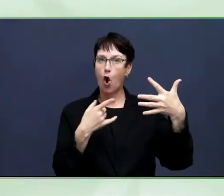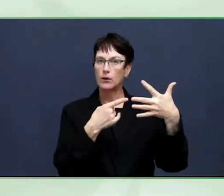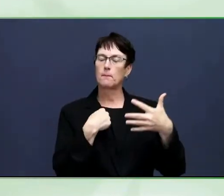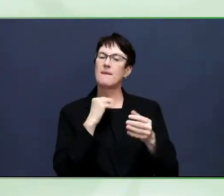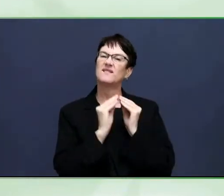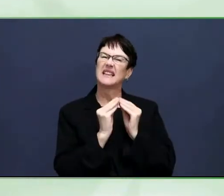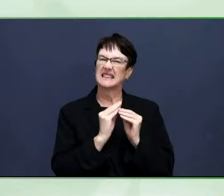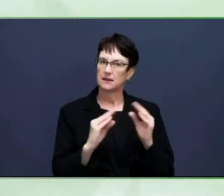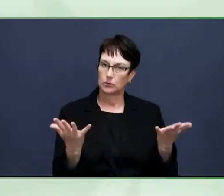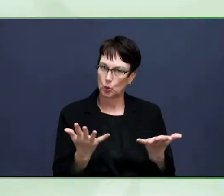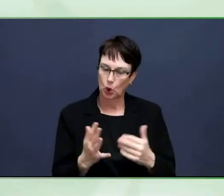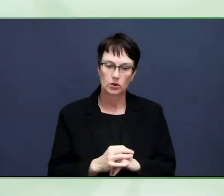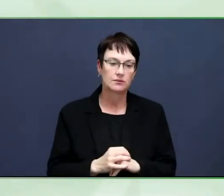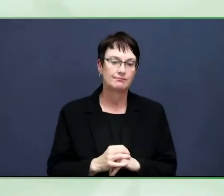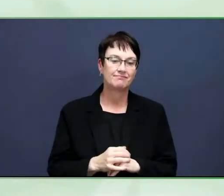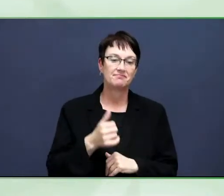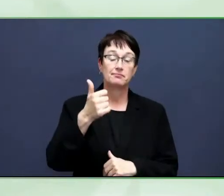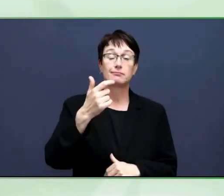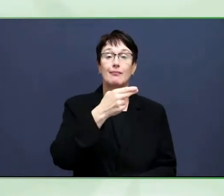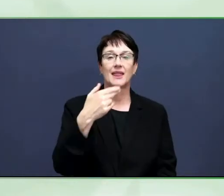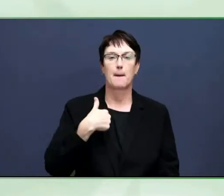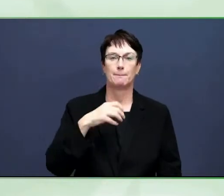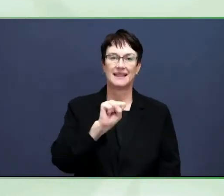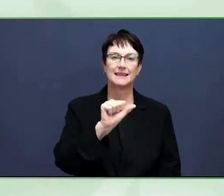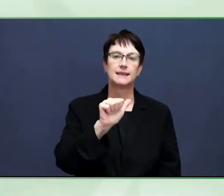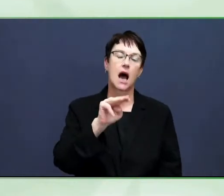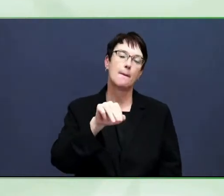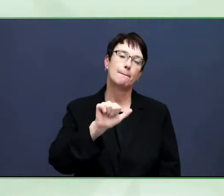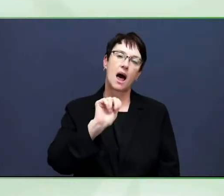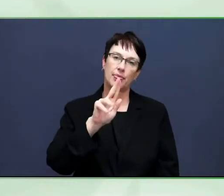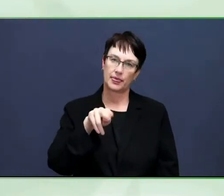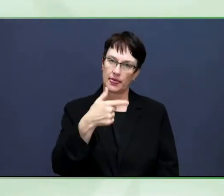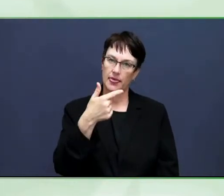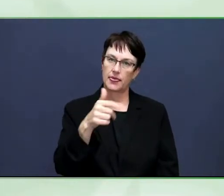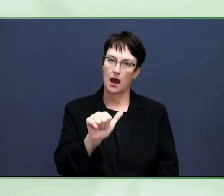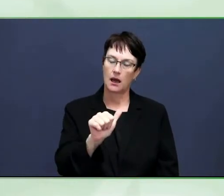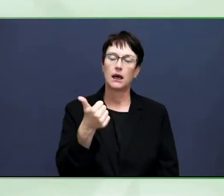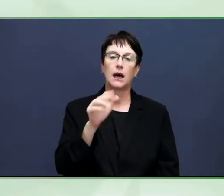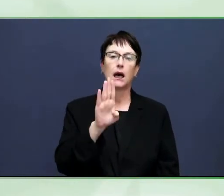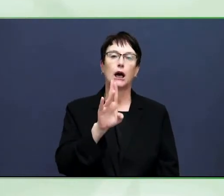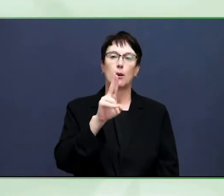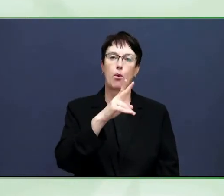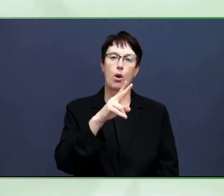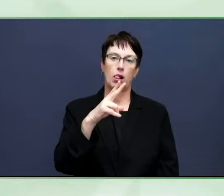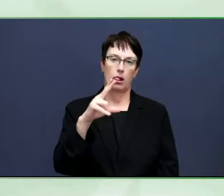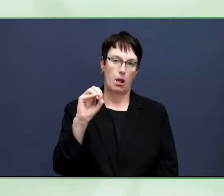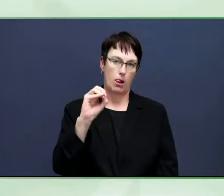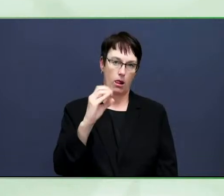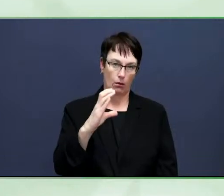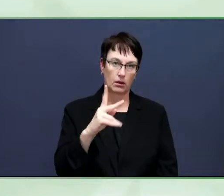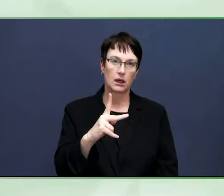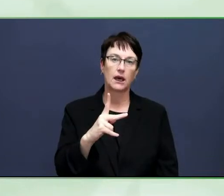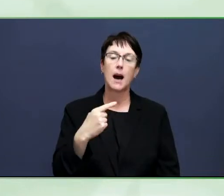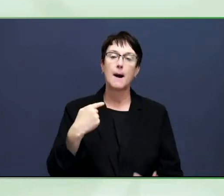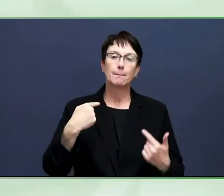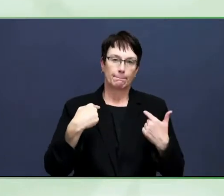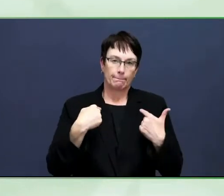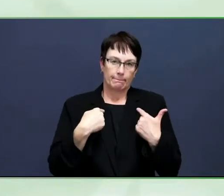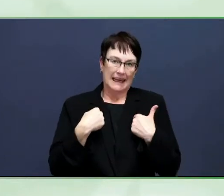I am a white woman with my here up wearing a white suit with black top.